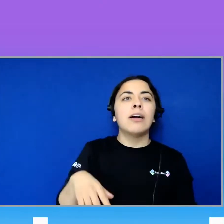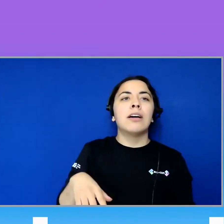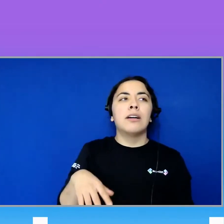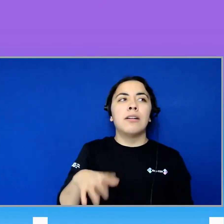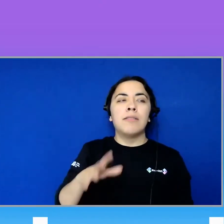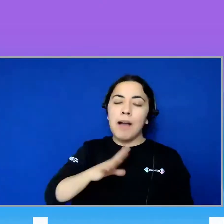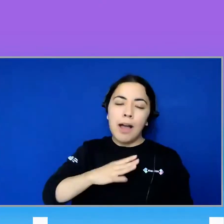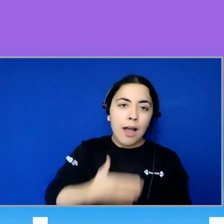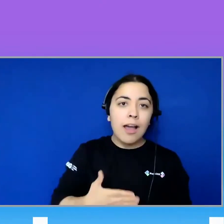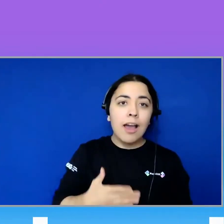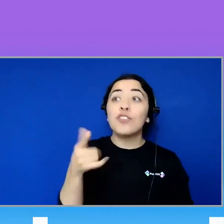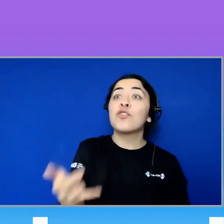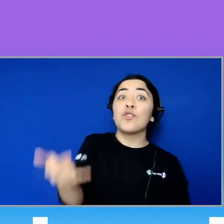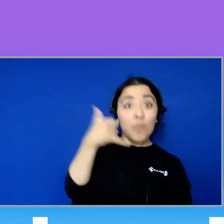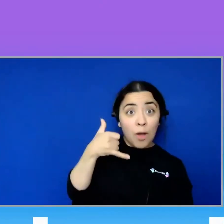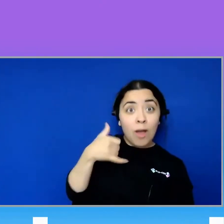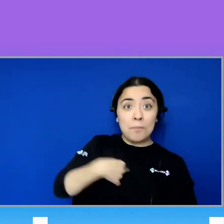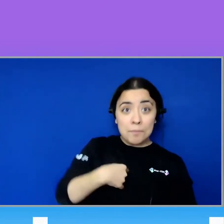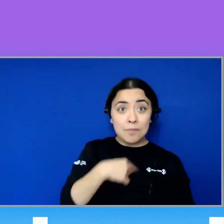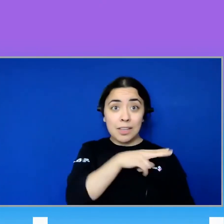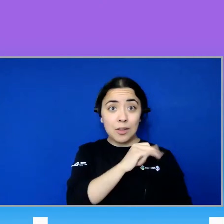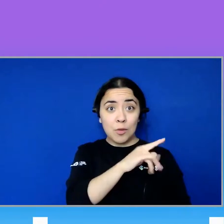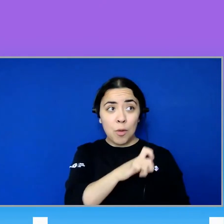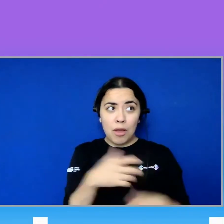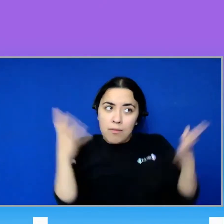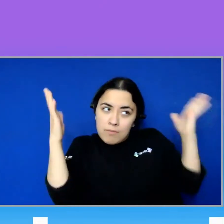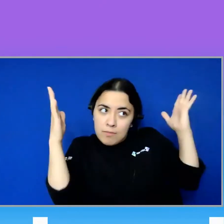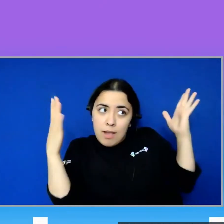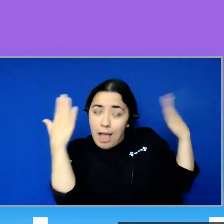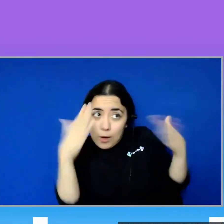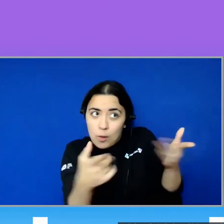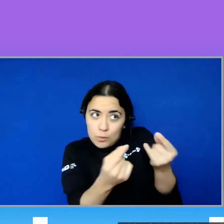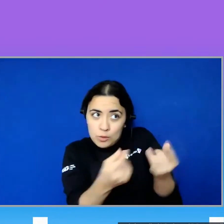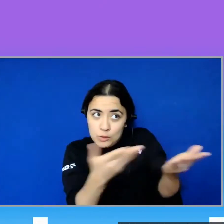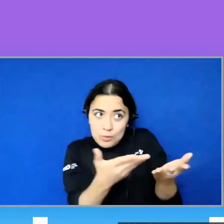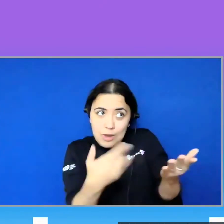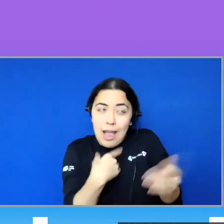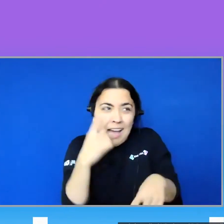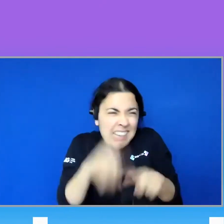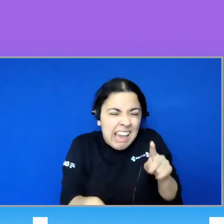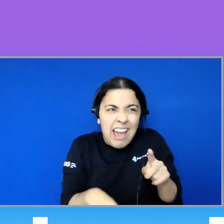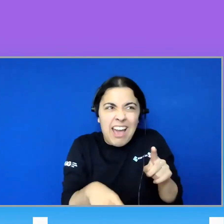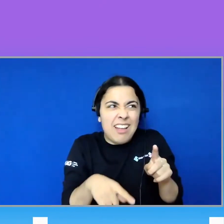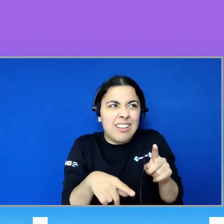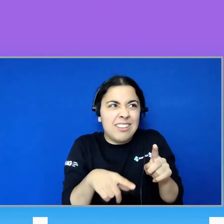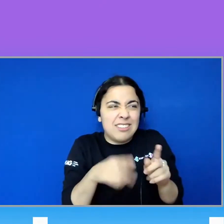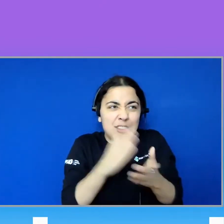I in her editing room and said, I don't know what you folks have